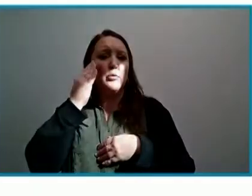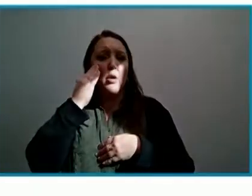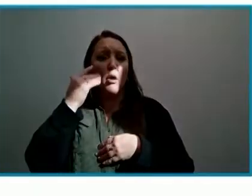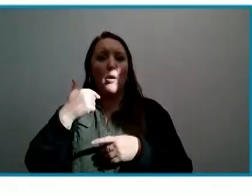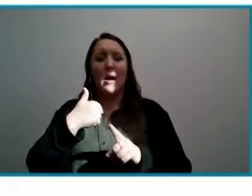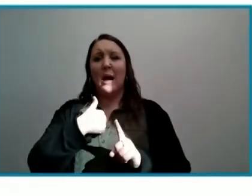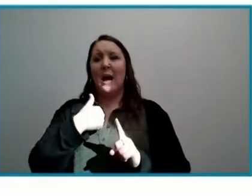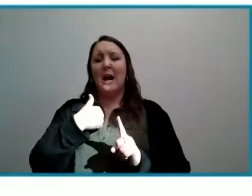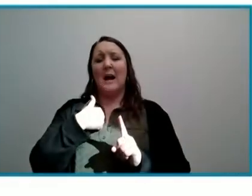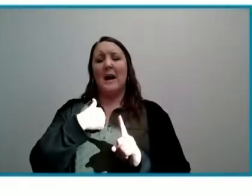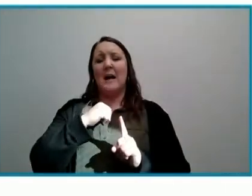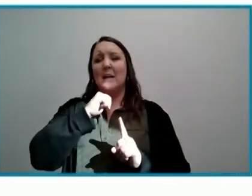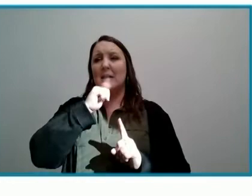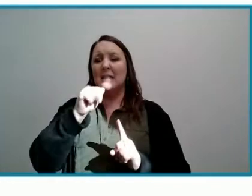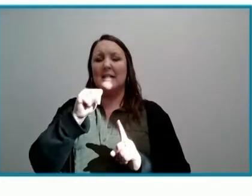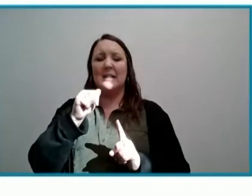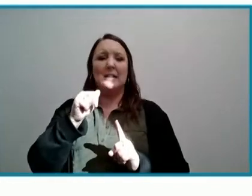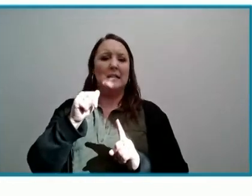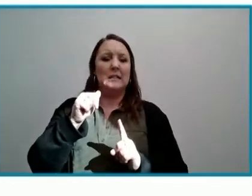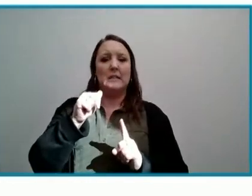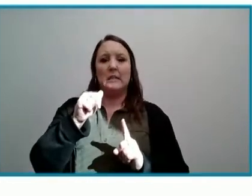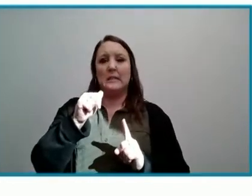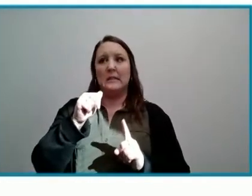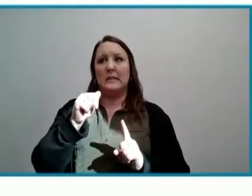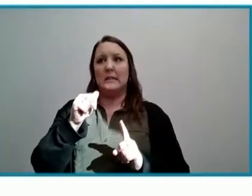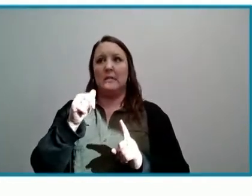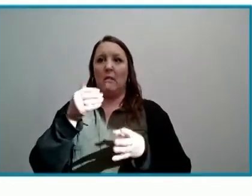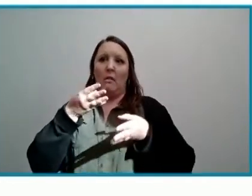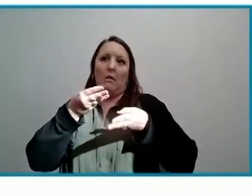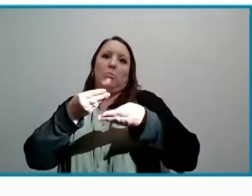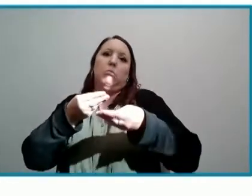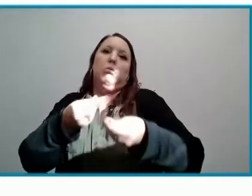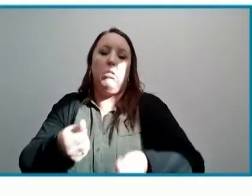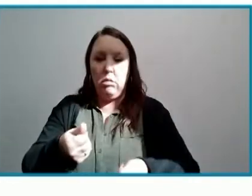spend hundreds and thousands and years and years in theater school,